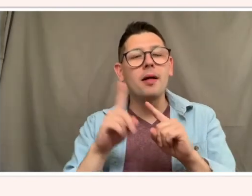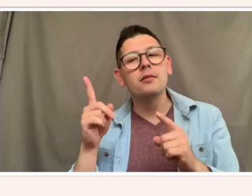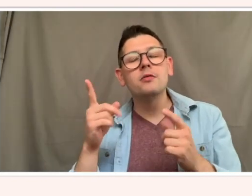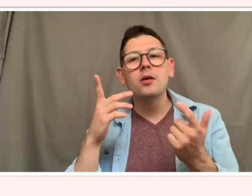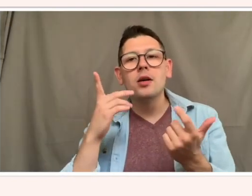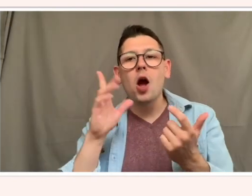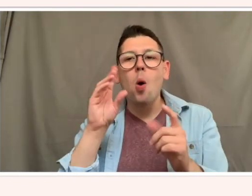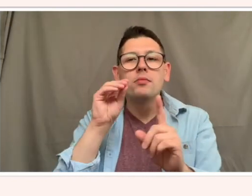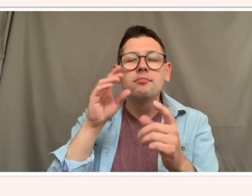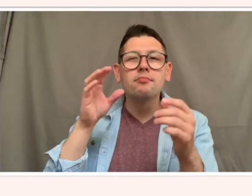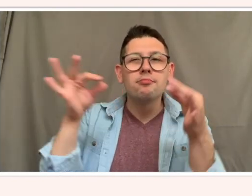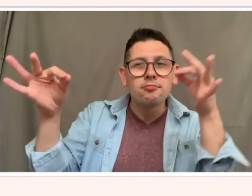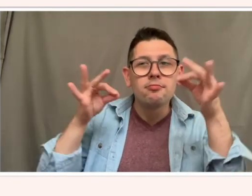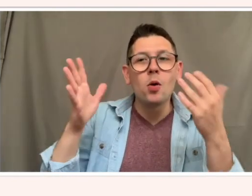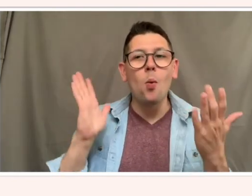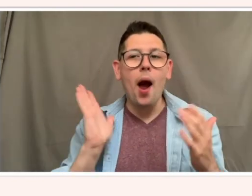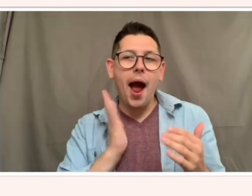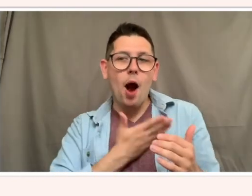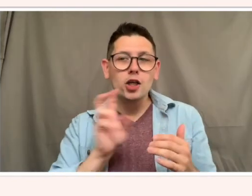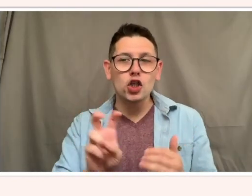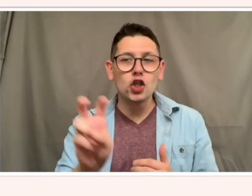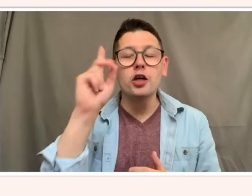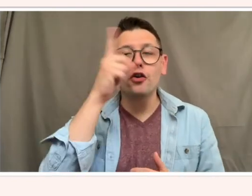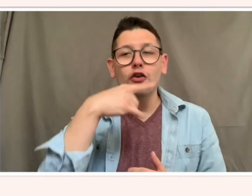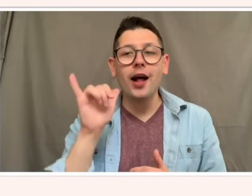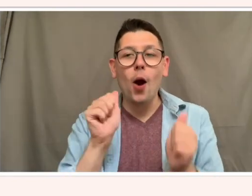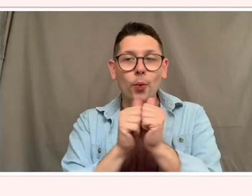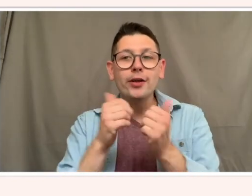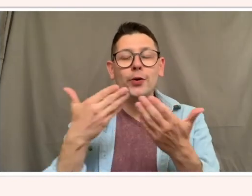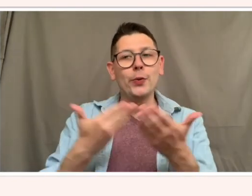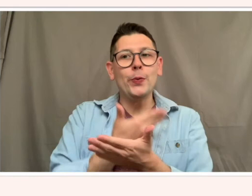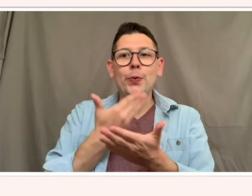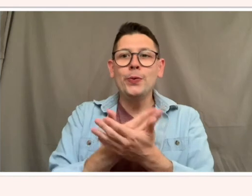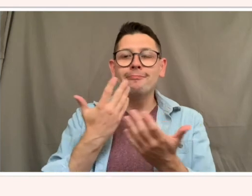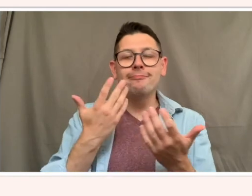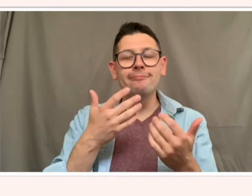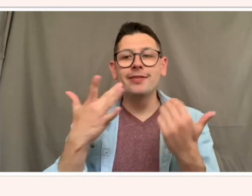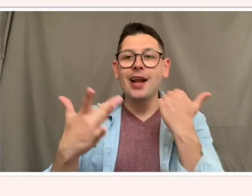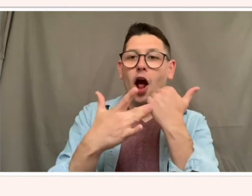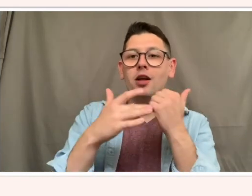I'll talk a little bit more about this later, but I do want, you know,